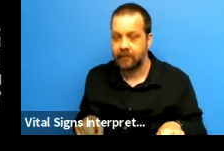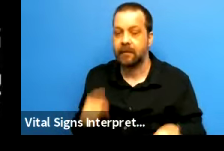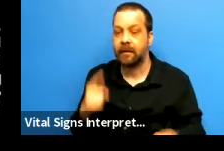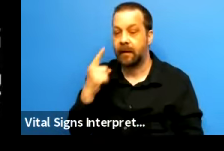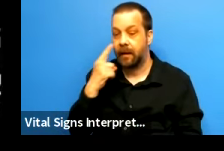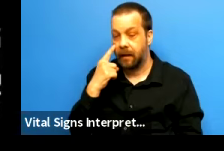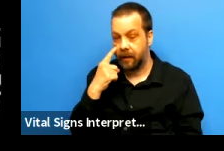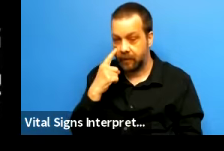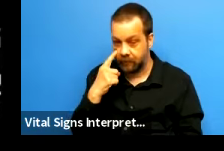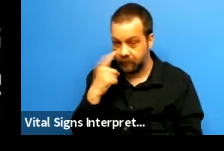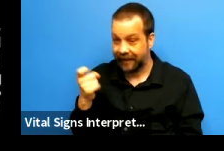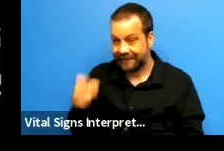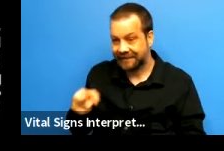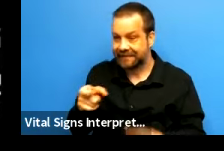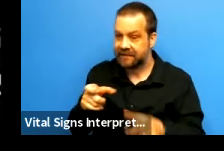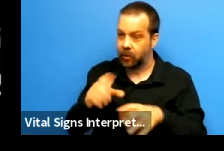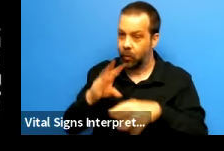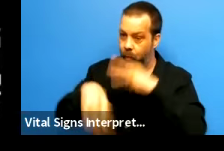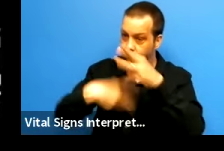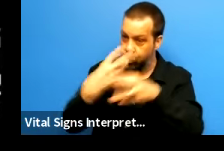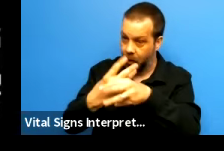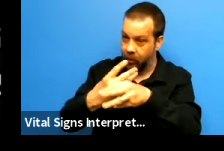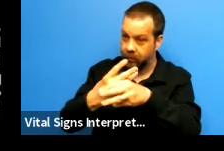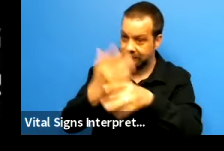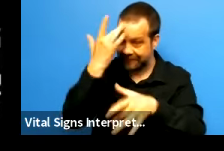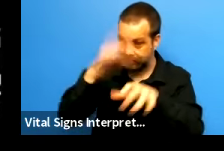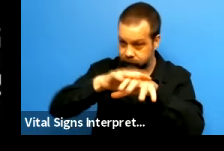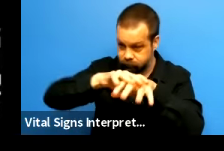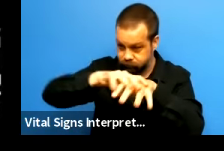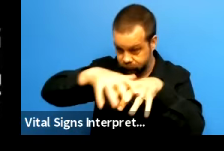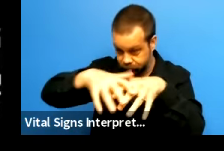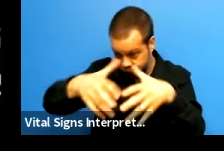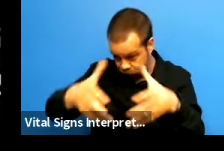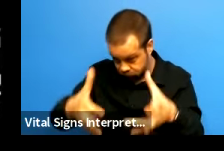This is a pandemic and it has been looked at something